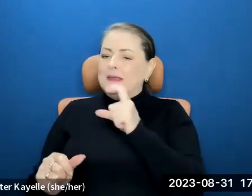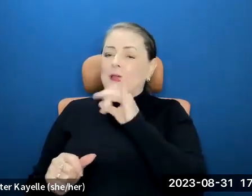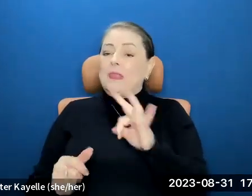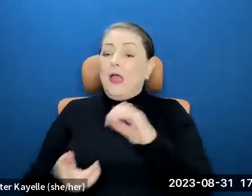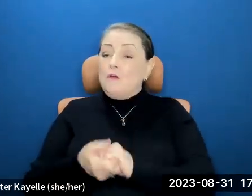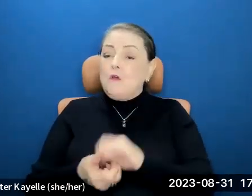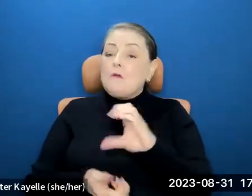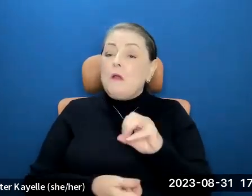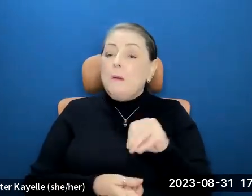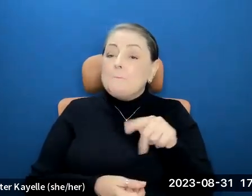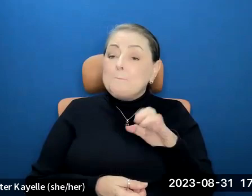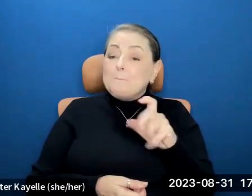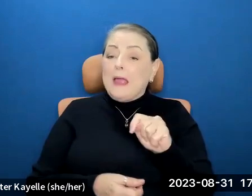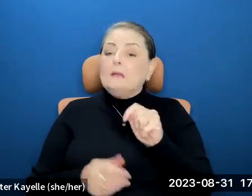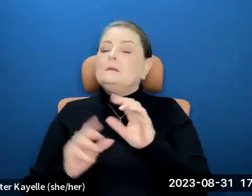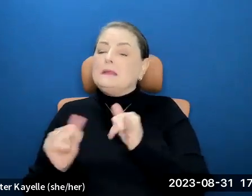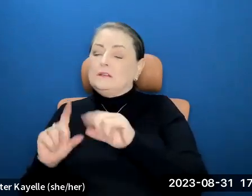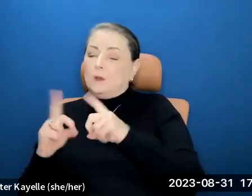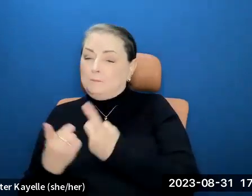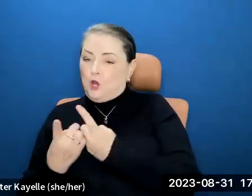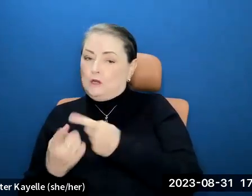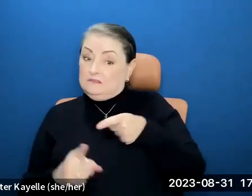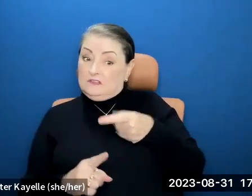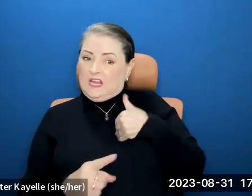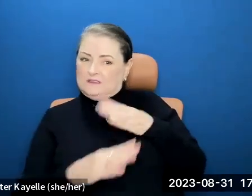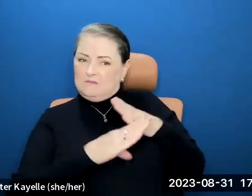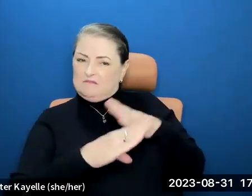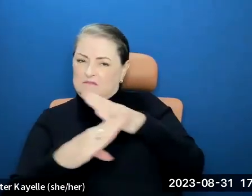elements that the department recognizes as barriers to entry or remaining in the profession